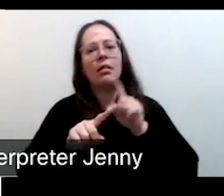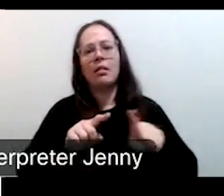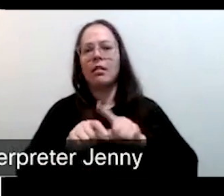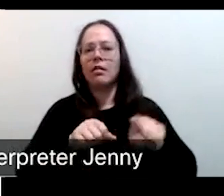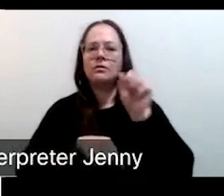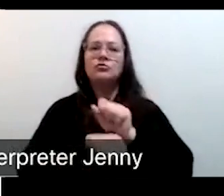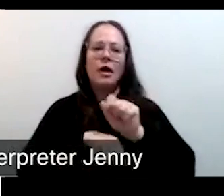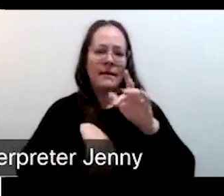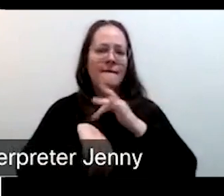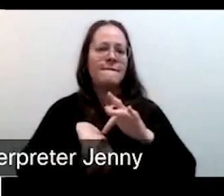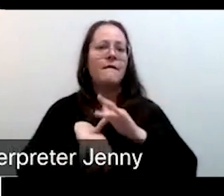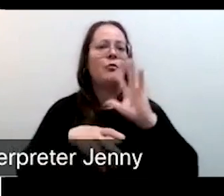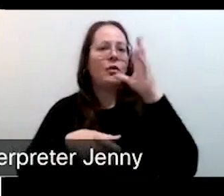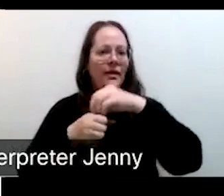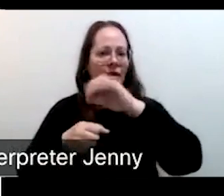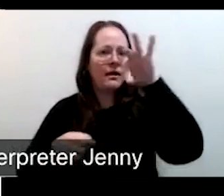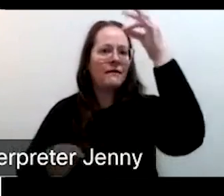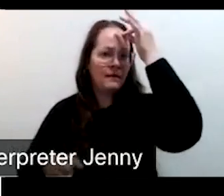in the Federal Government.